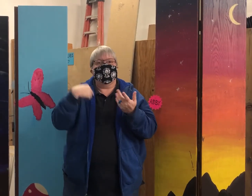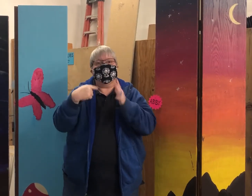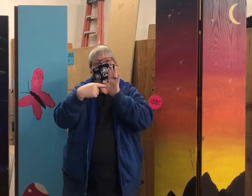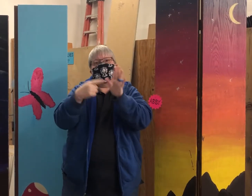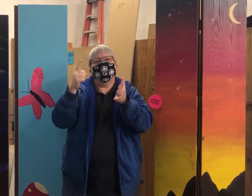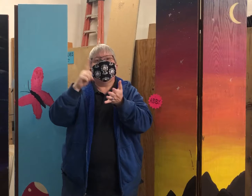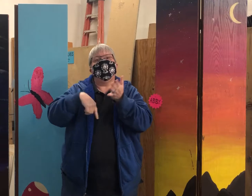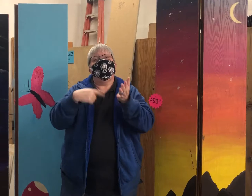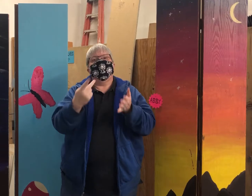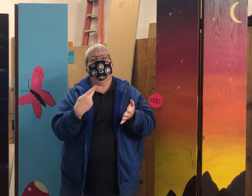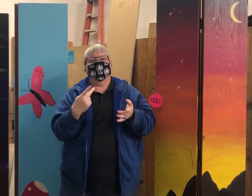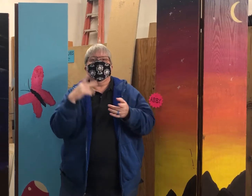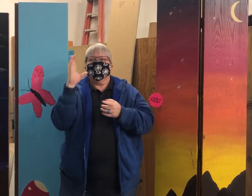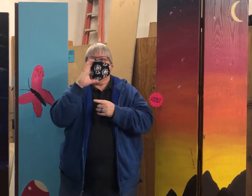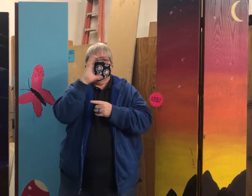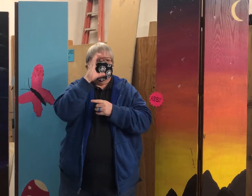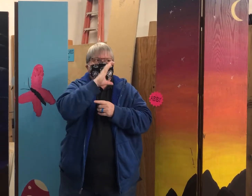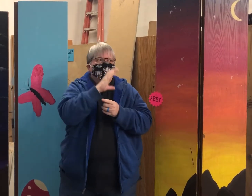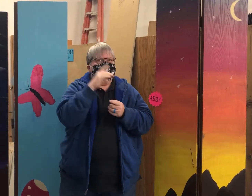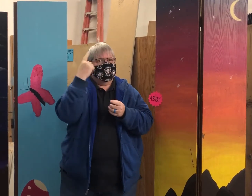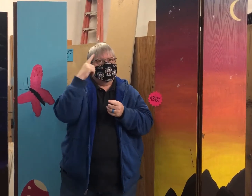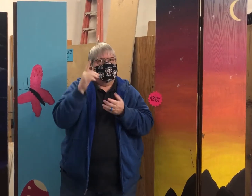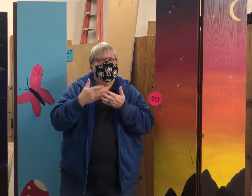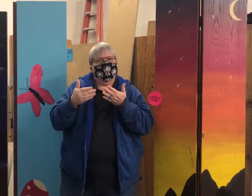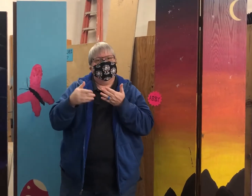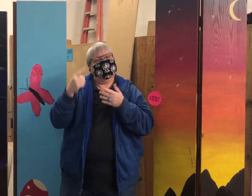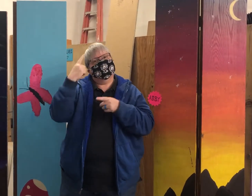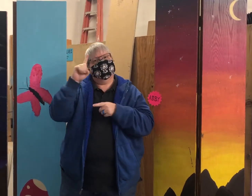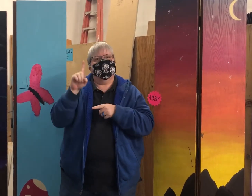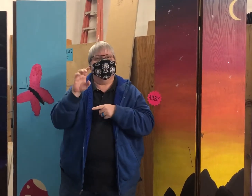thought we would show you what Summer and I do when we're looking for things for Eevaa.